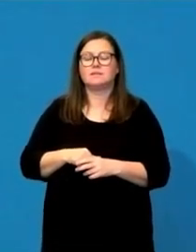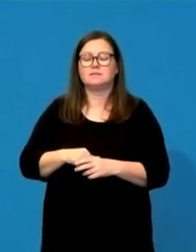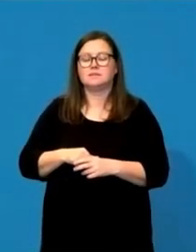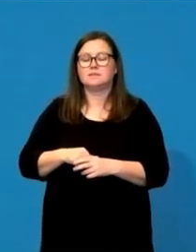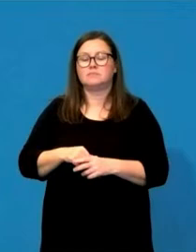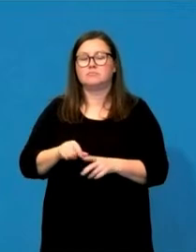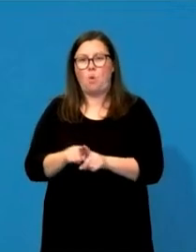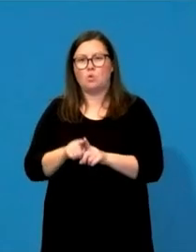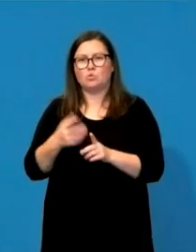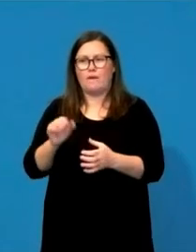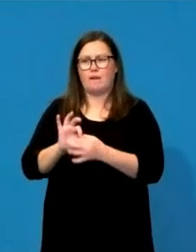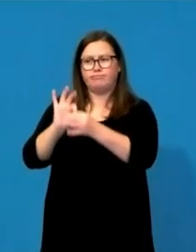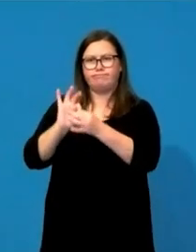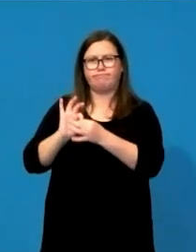where she loves swimming and fishing.